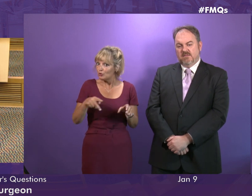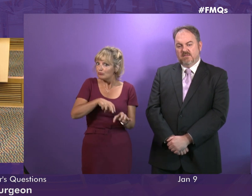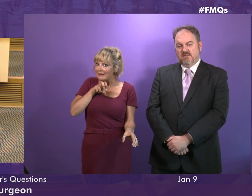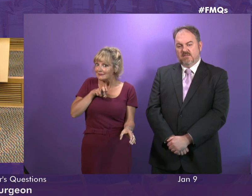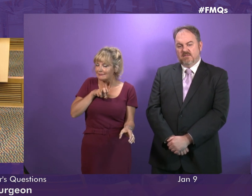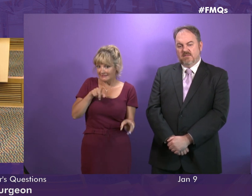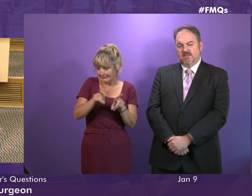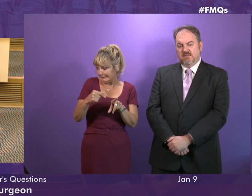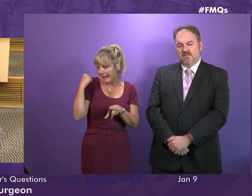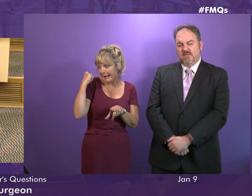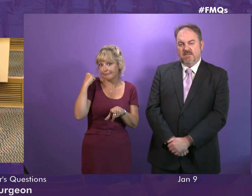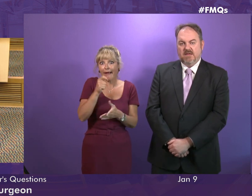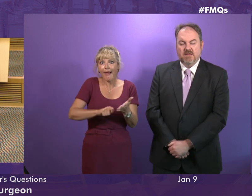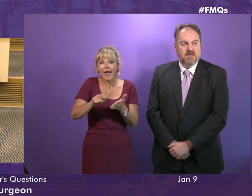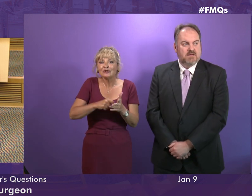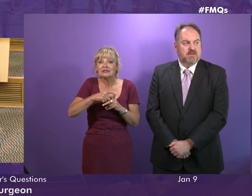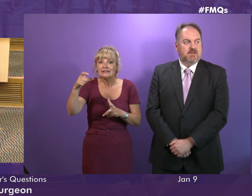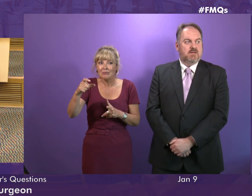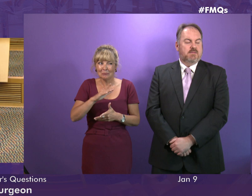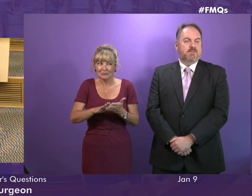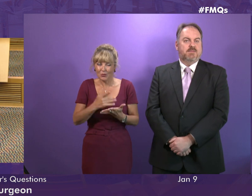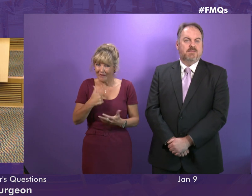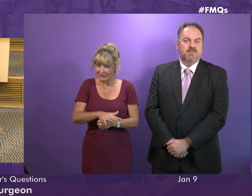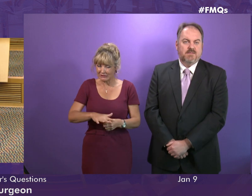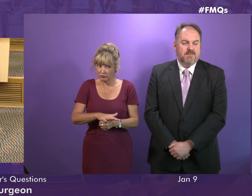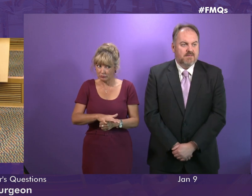We are now in a situation in which the vast majority of people in Scotland do not want